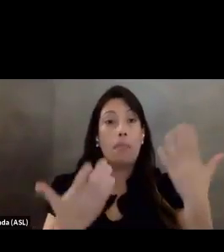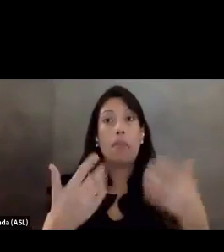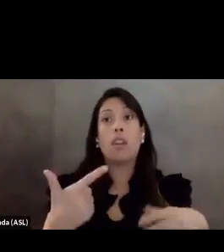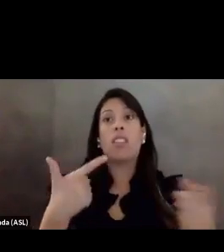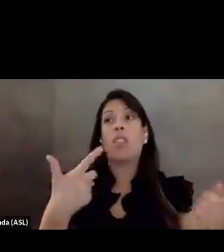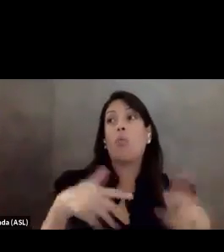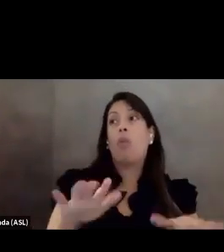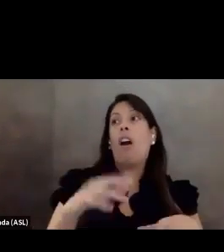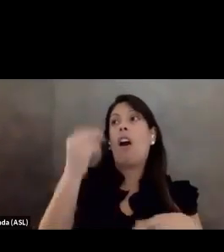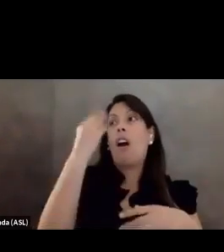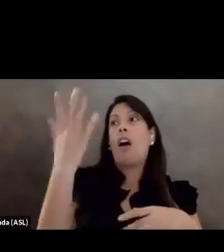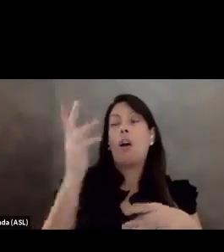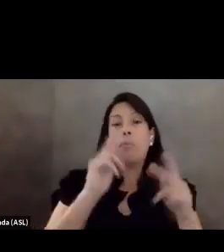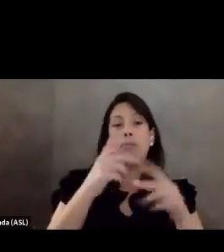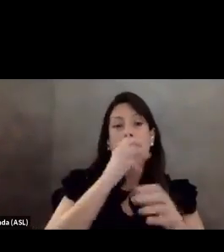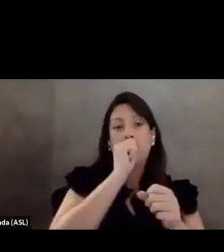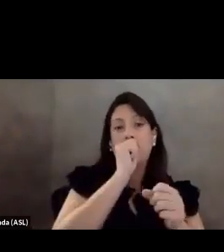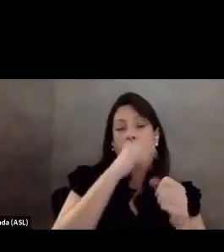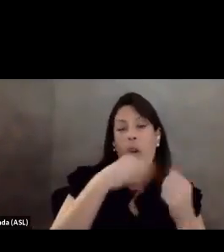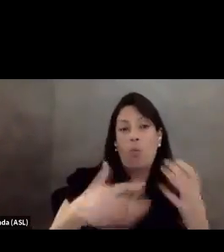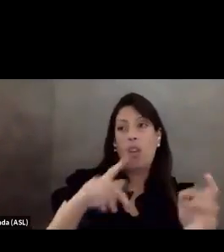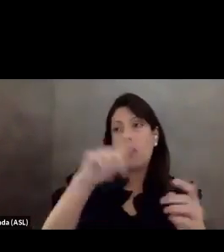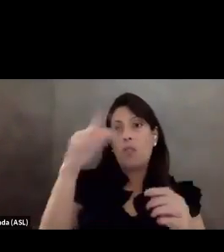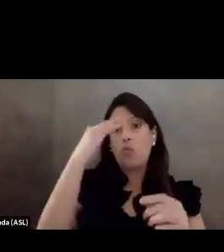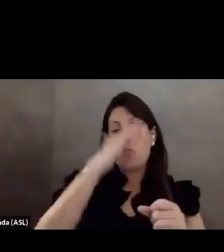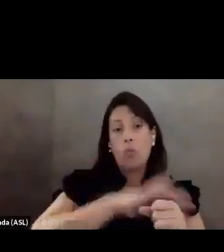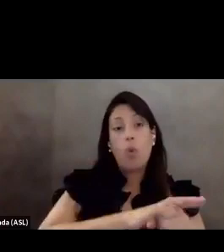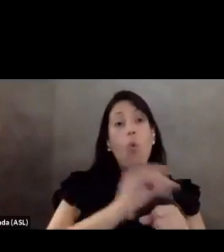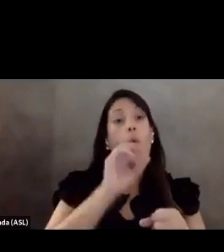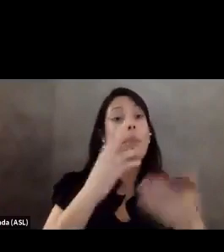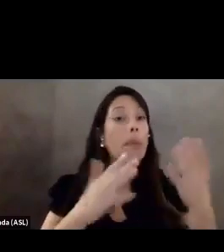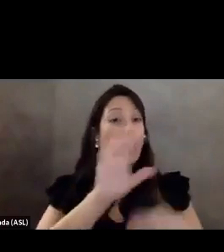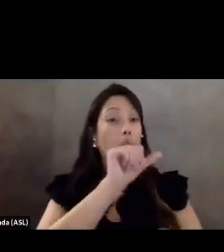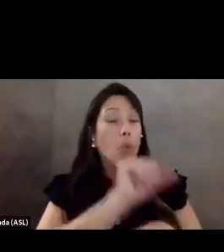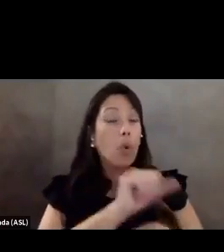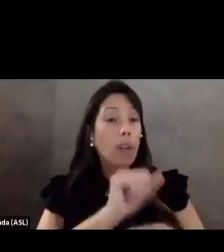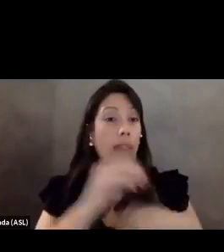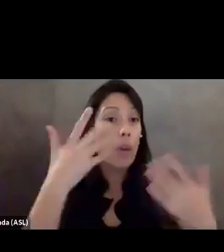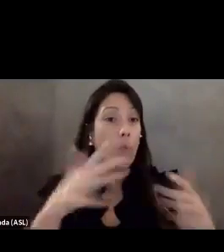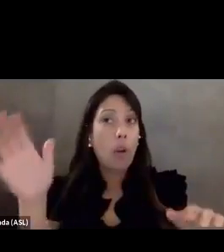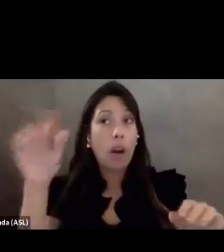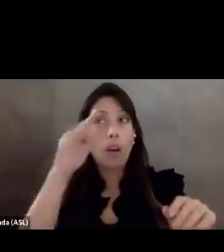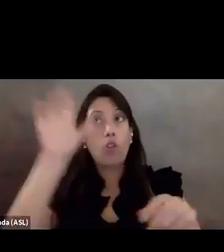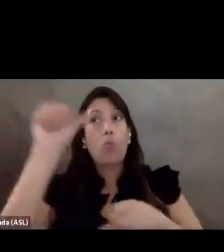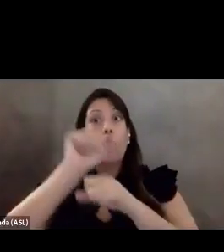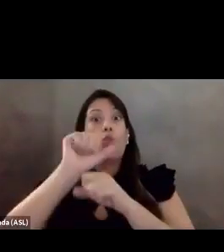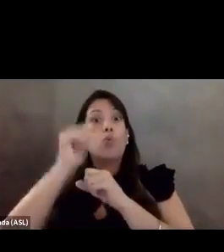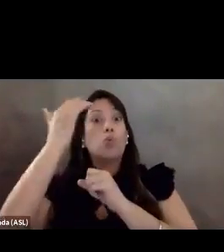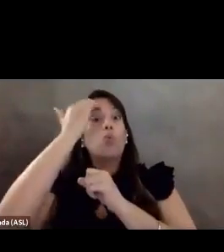have covered or it's a work site that they don't want to notify. So there's some challenges there.